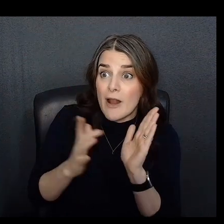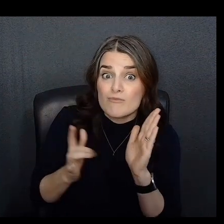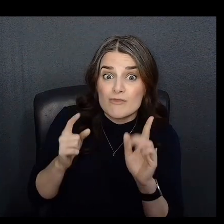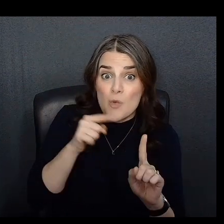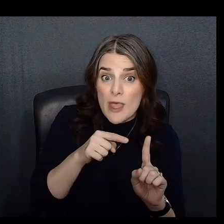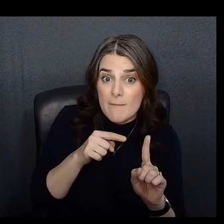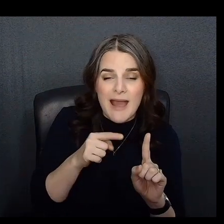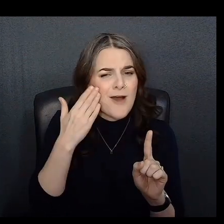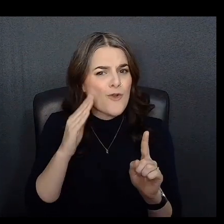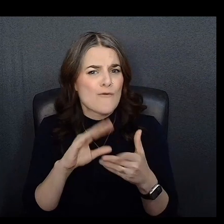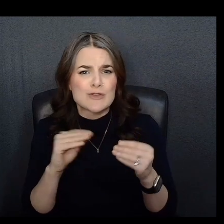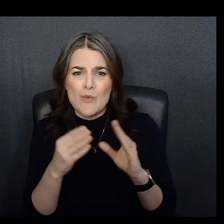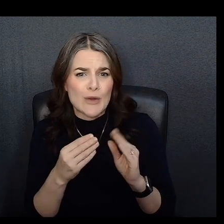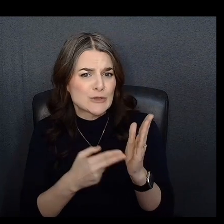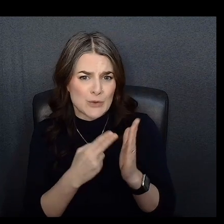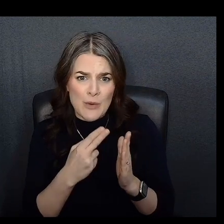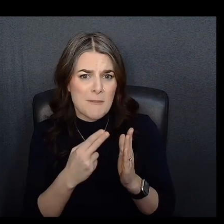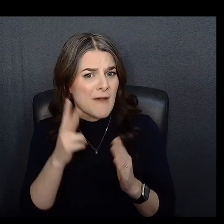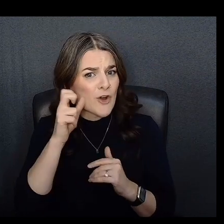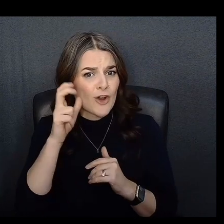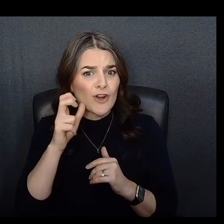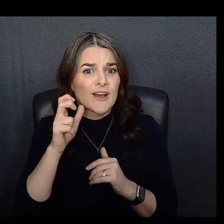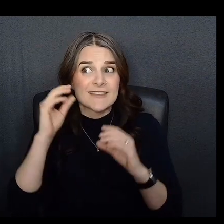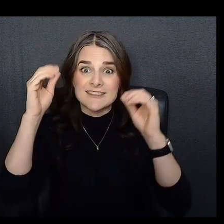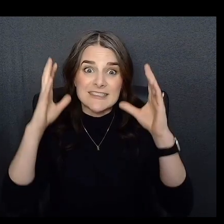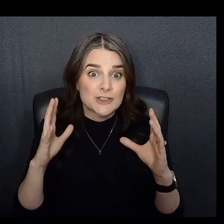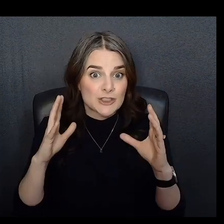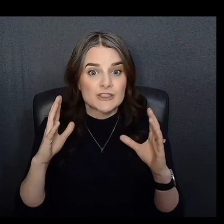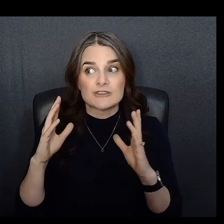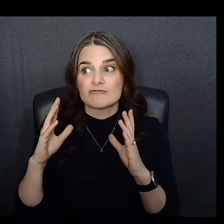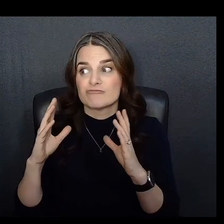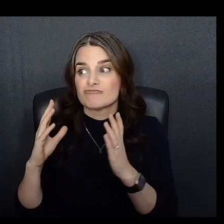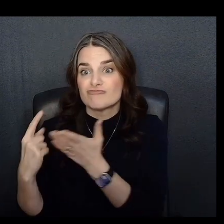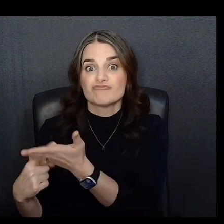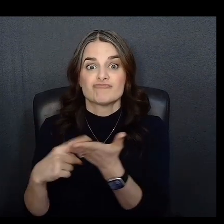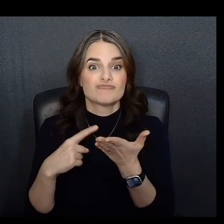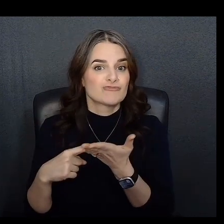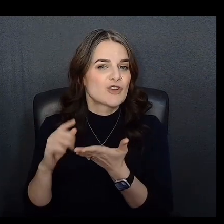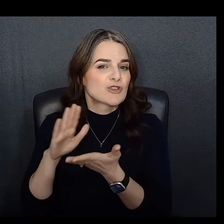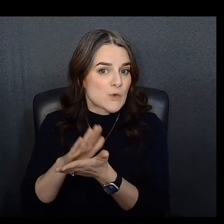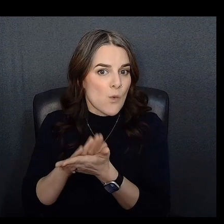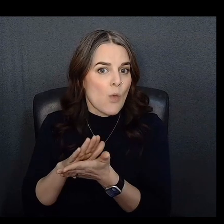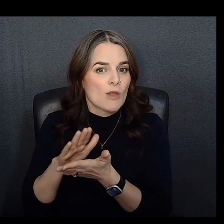I don't know if this story is true. I just heard it in the teacher's school-based sphere